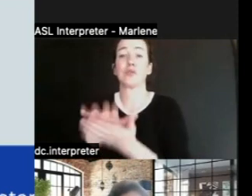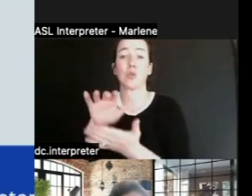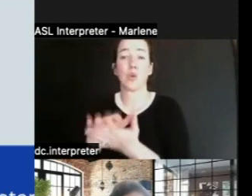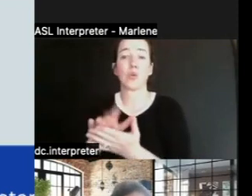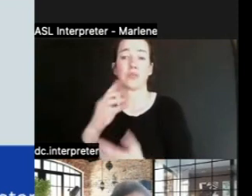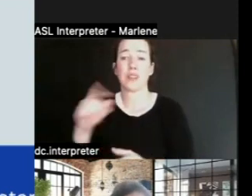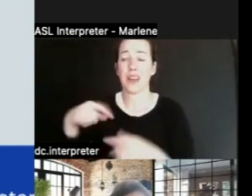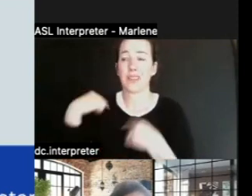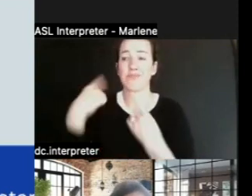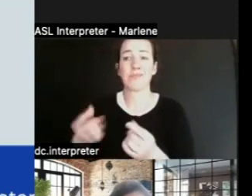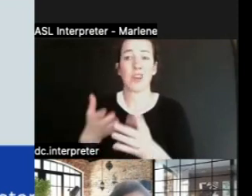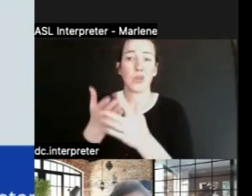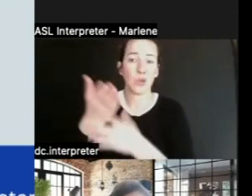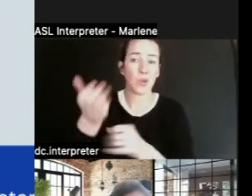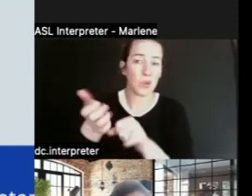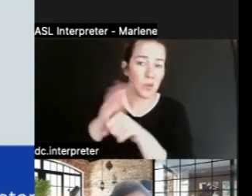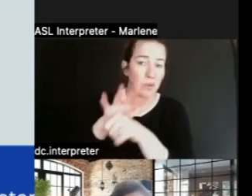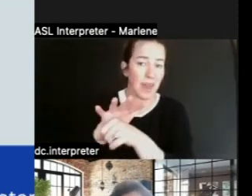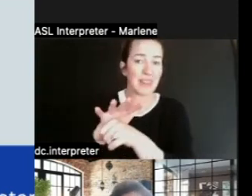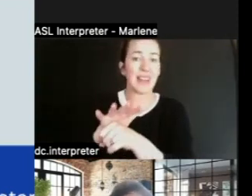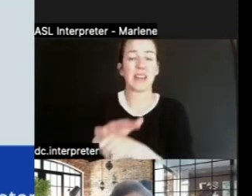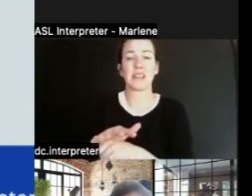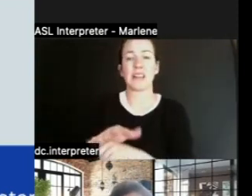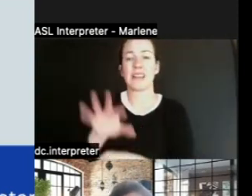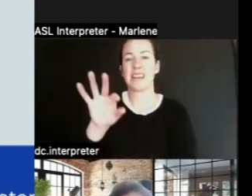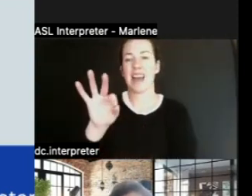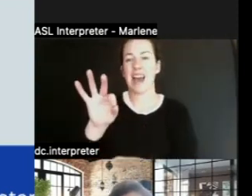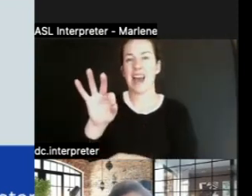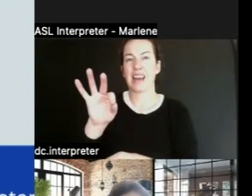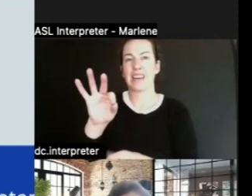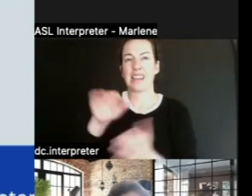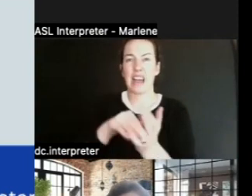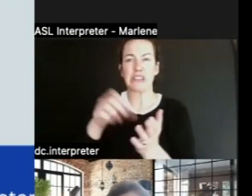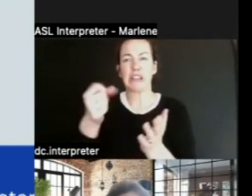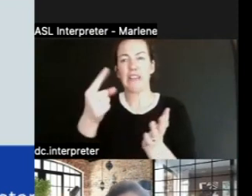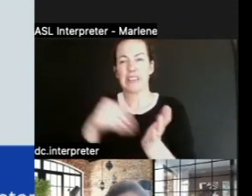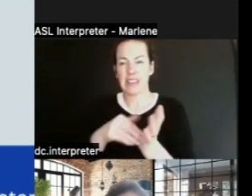of the pandemic. With 9,000 to 11,000 parents going through our workshops, every quarter,